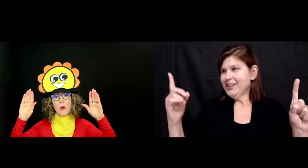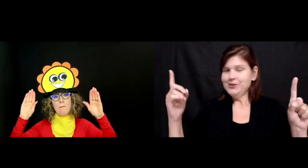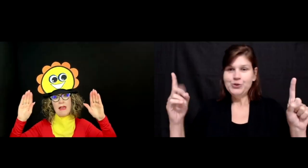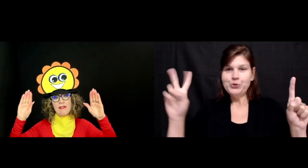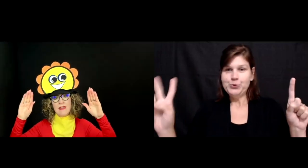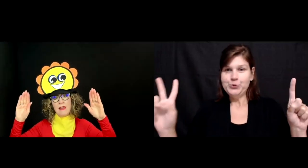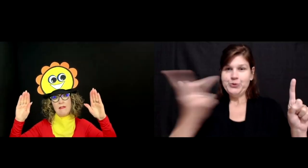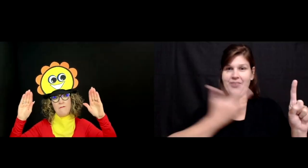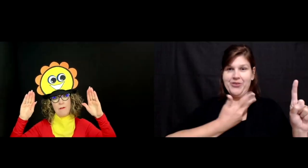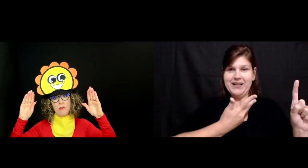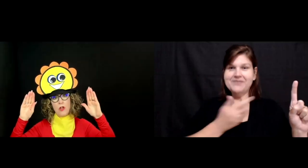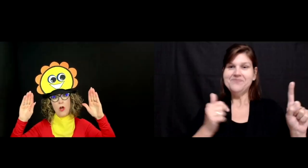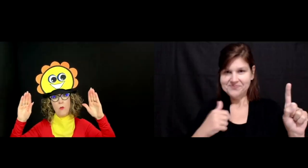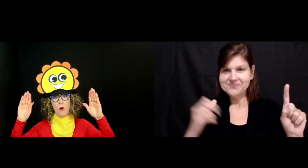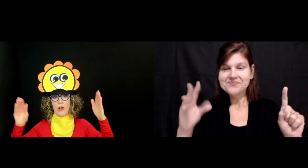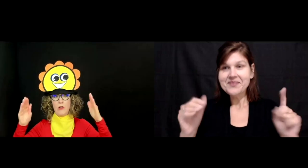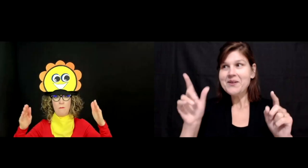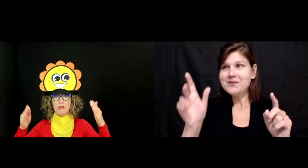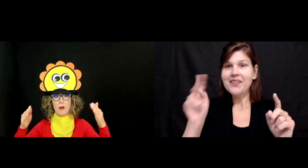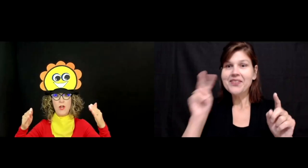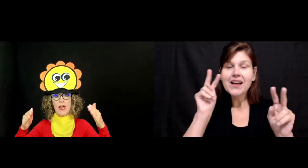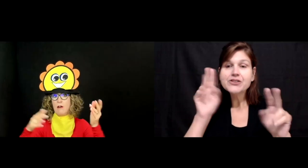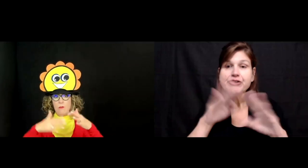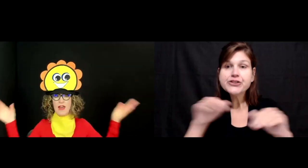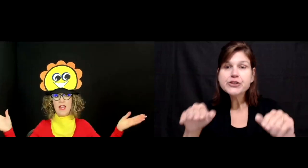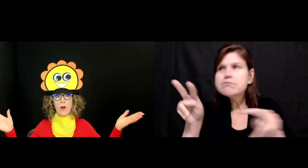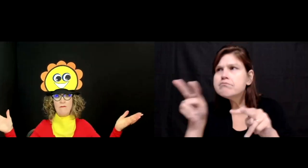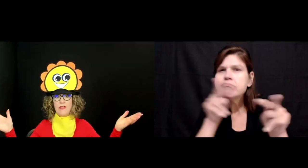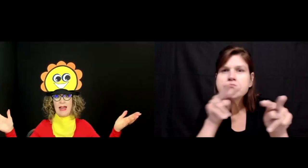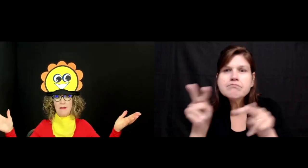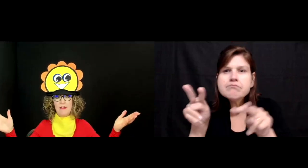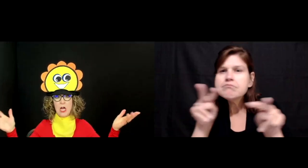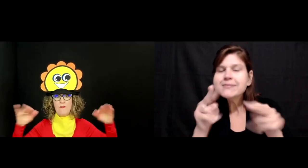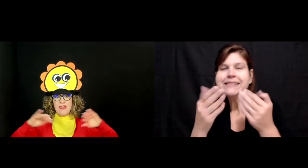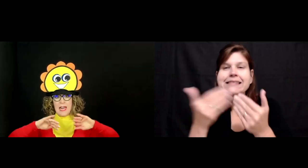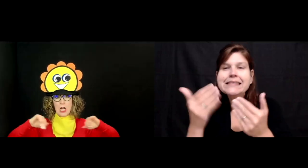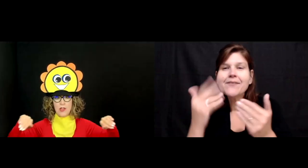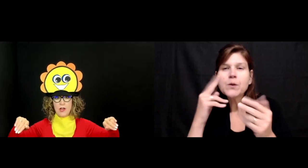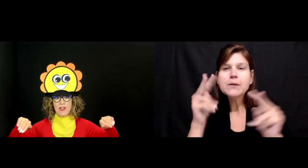So it makes it easier for them to know what they're meant to be looking at 'cause we've taken away everything else. We've decluttered.